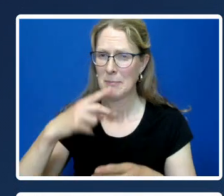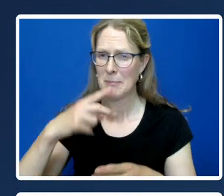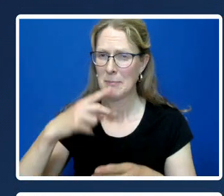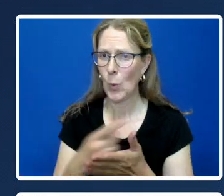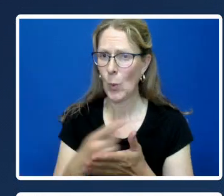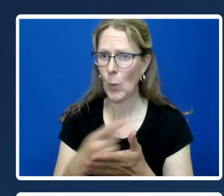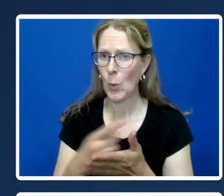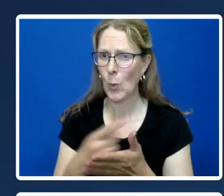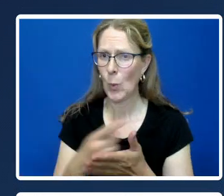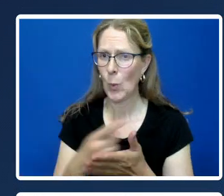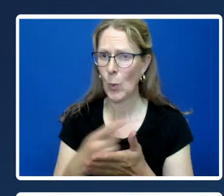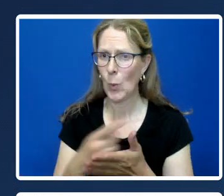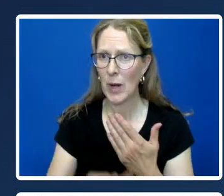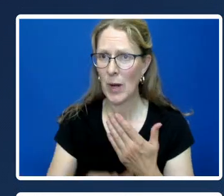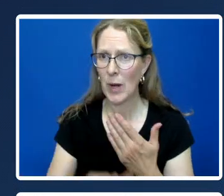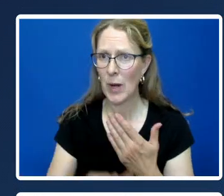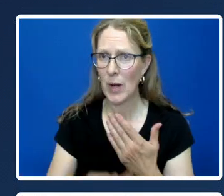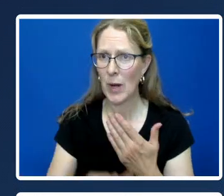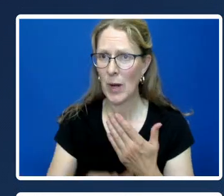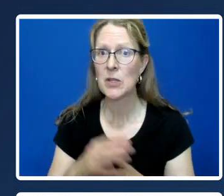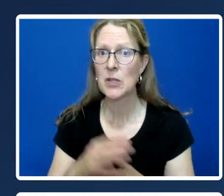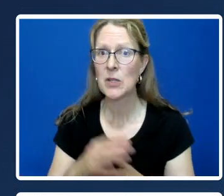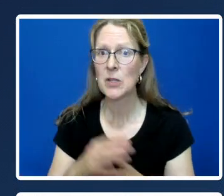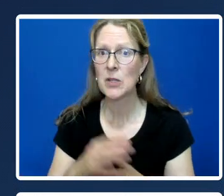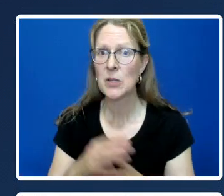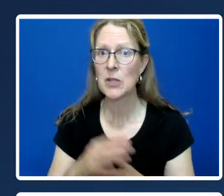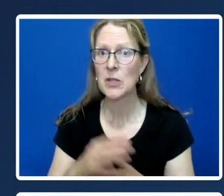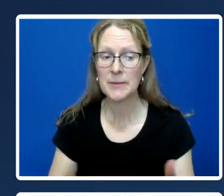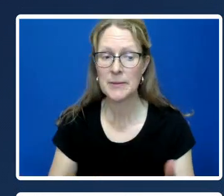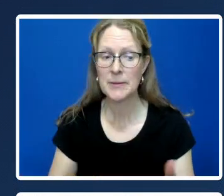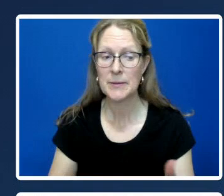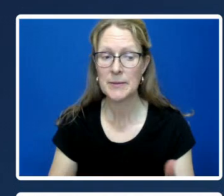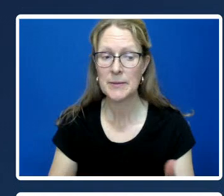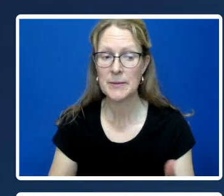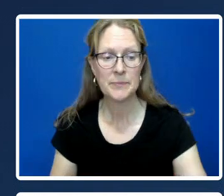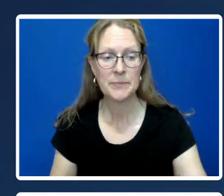significant the amount of time they ended up spending at the museum and on this project.